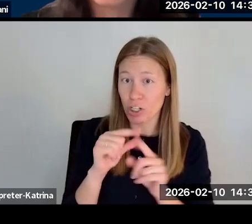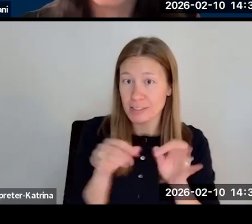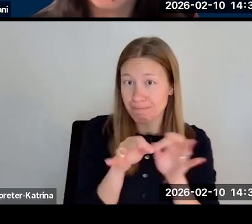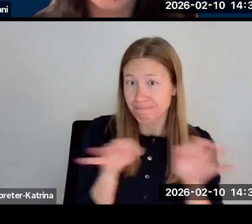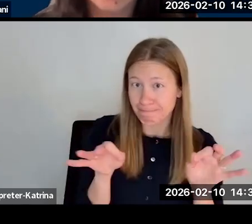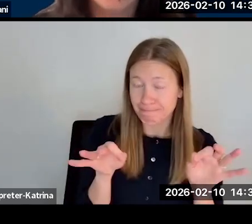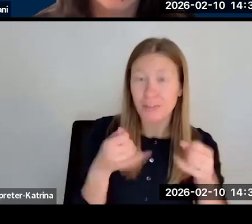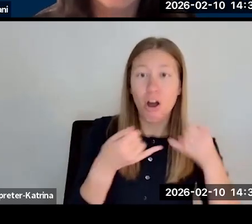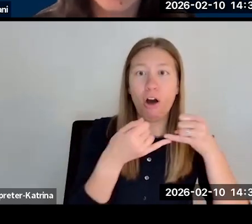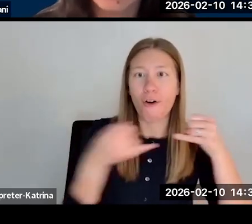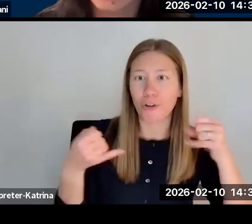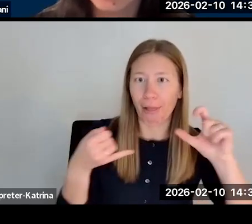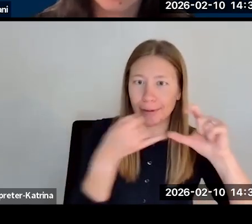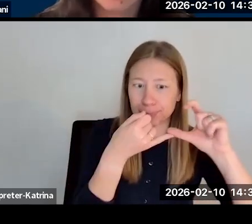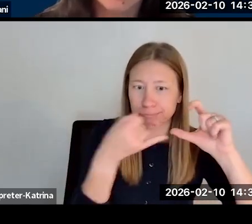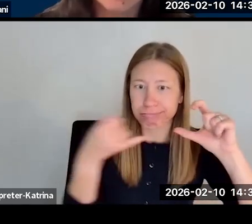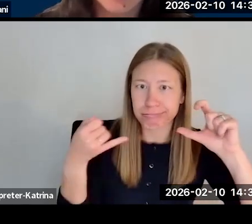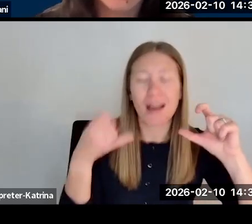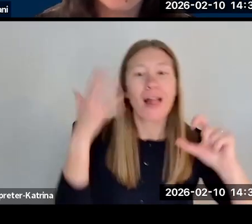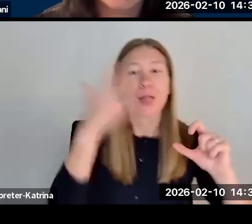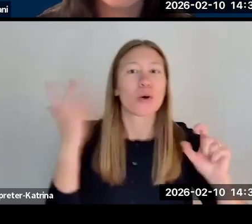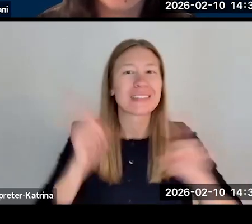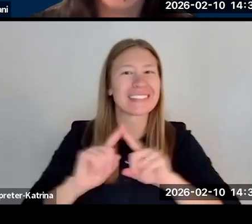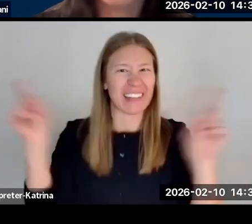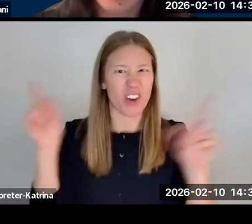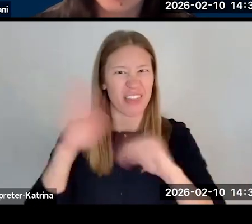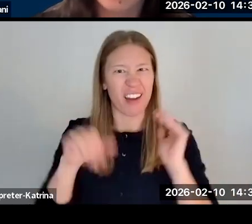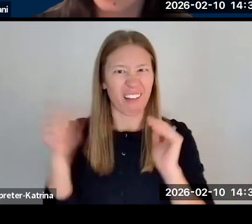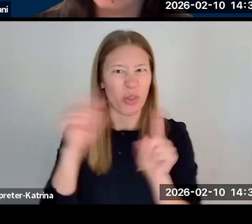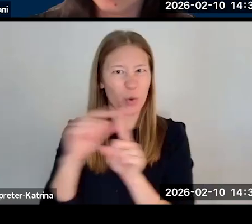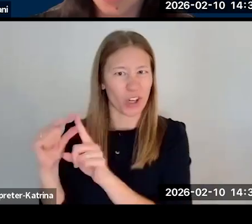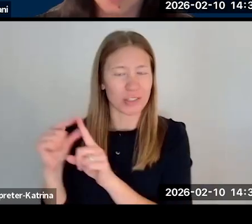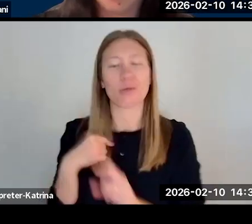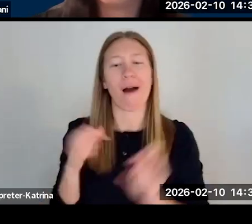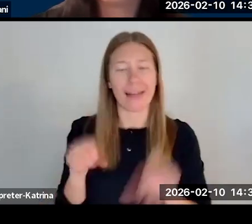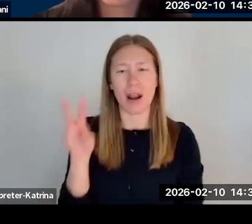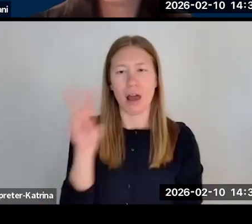and it looks different from the rest of the text on the slide. So I can pretty quickly say, oh,